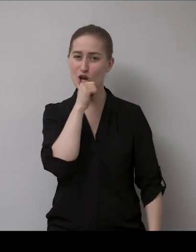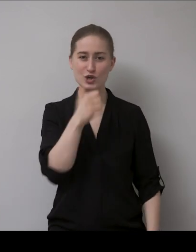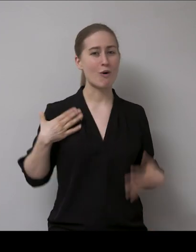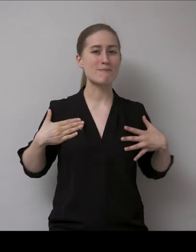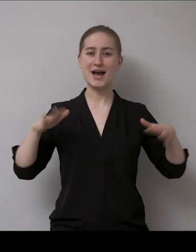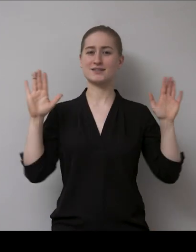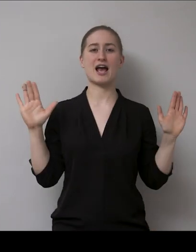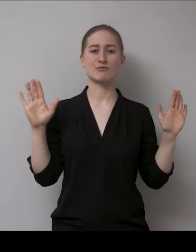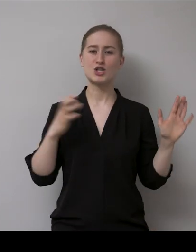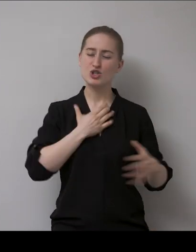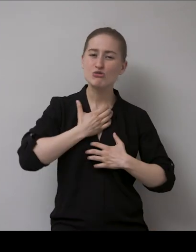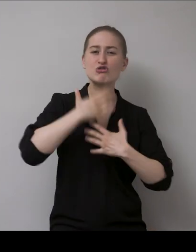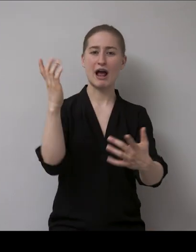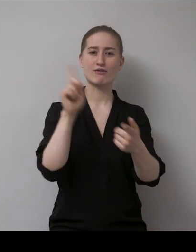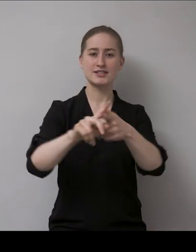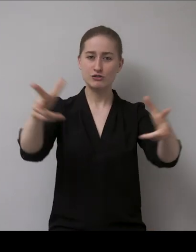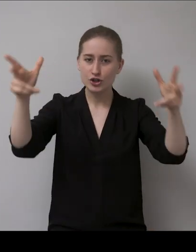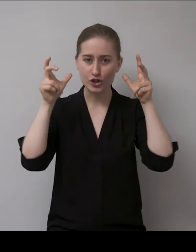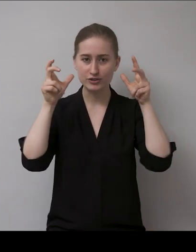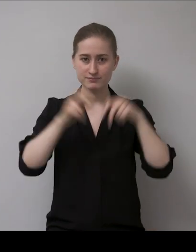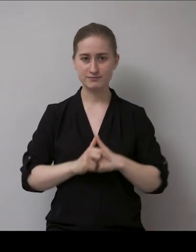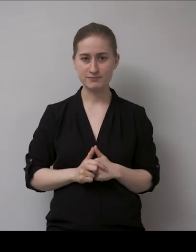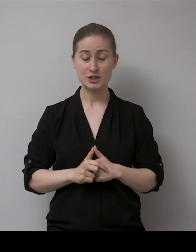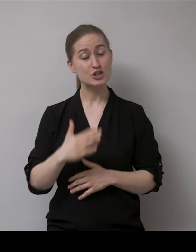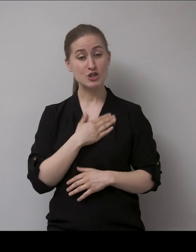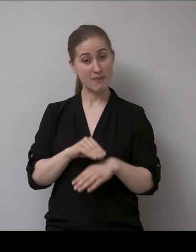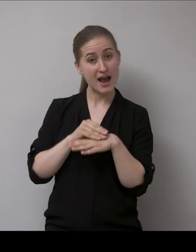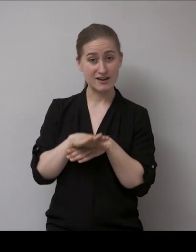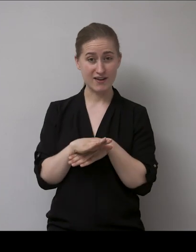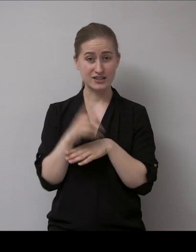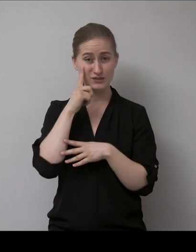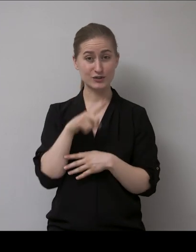You shout until you are heard. So my advice to you is this.